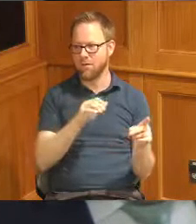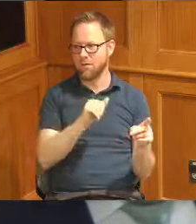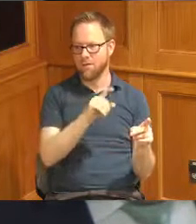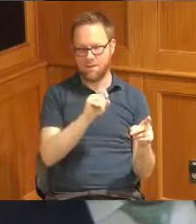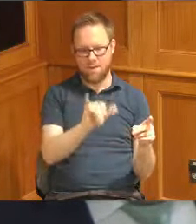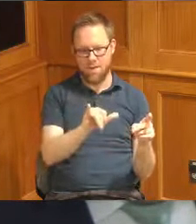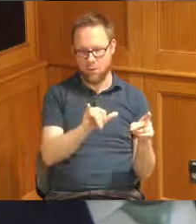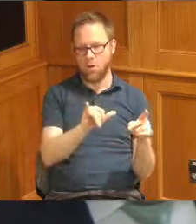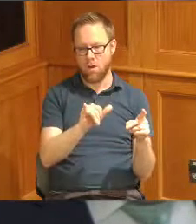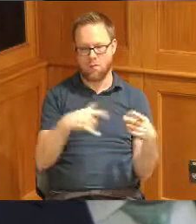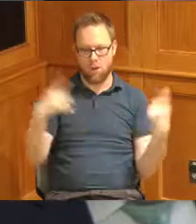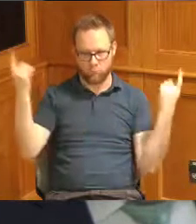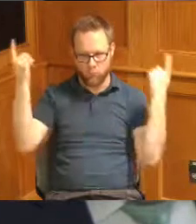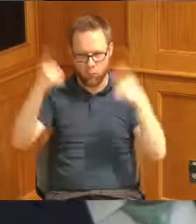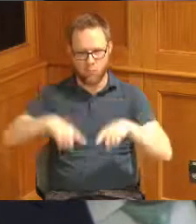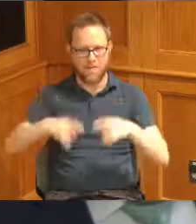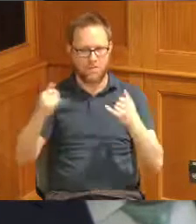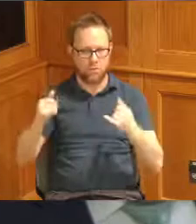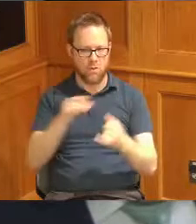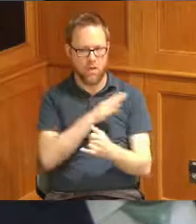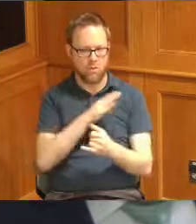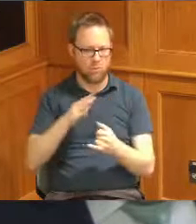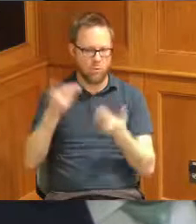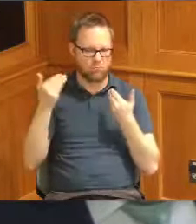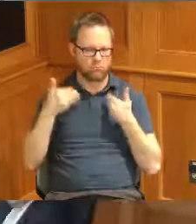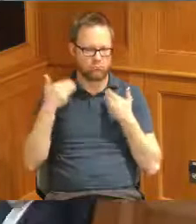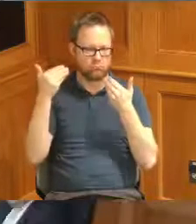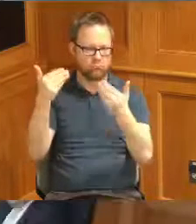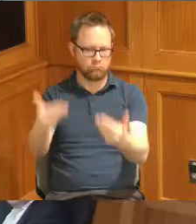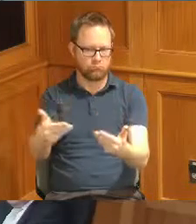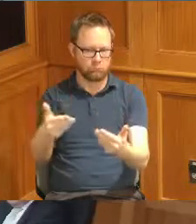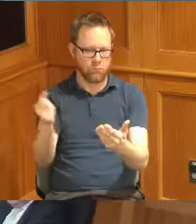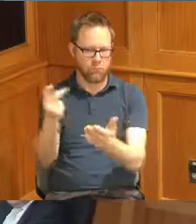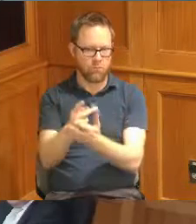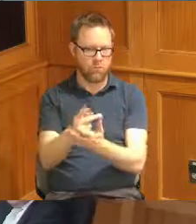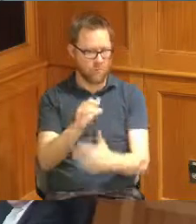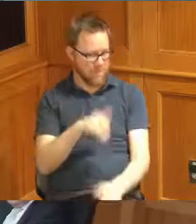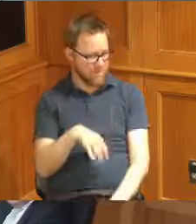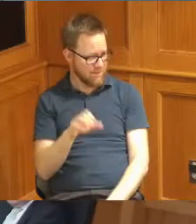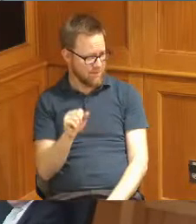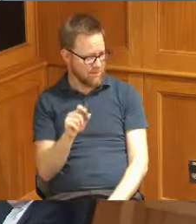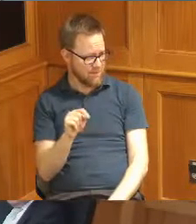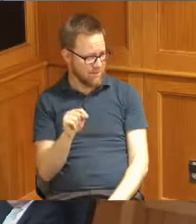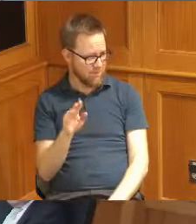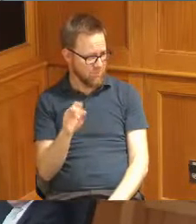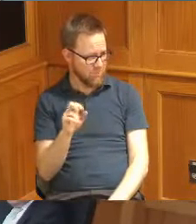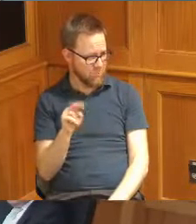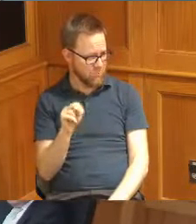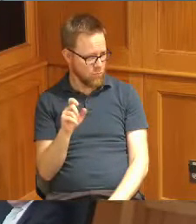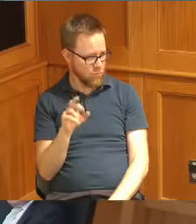now in a position to recommend approval thank you and that's the St. Bernard correct okay